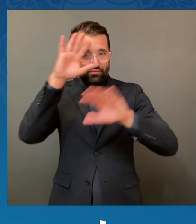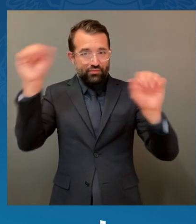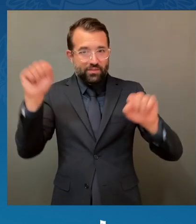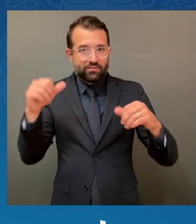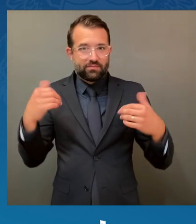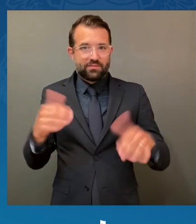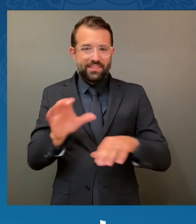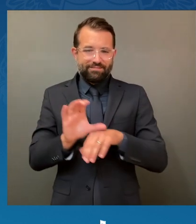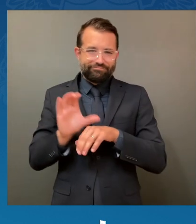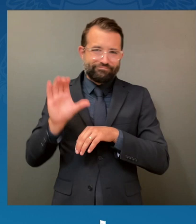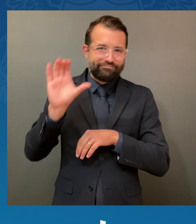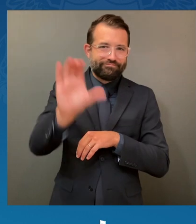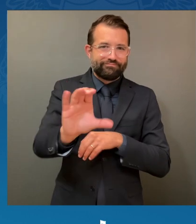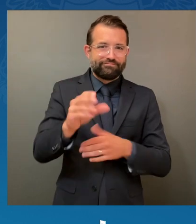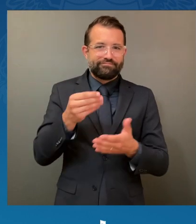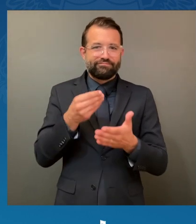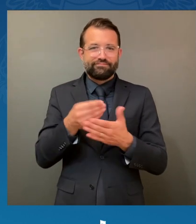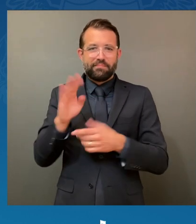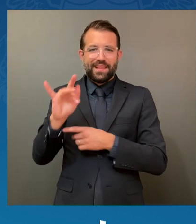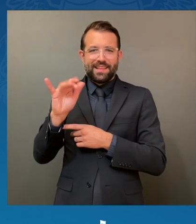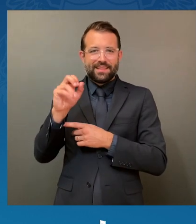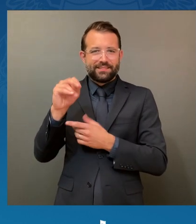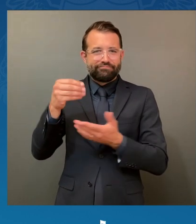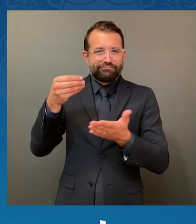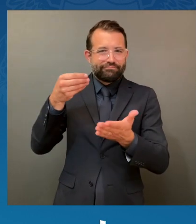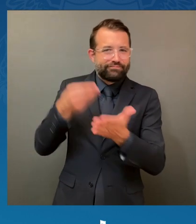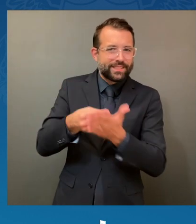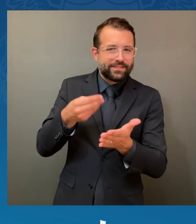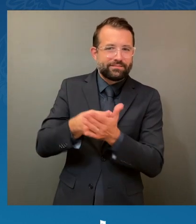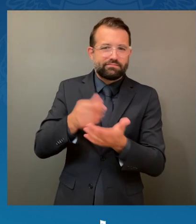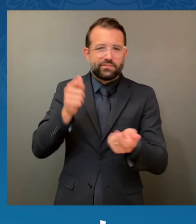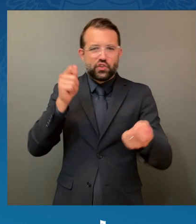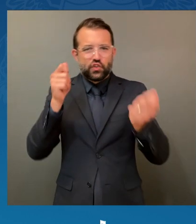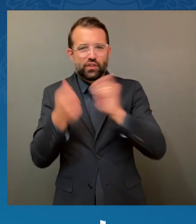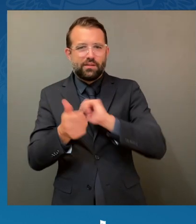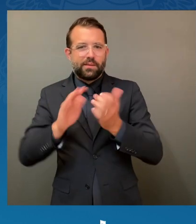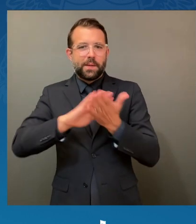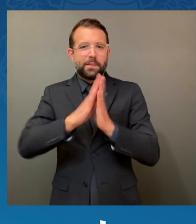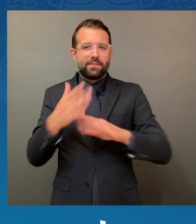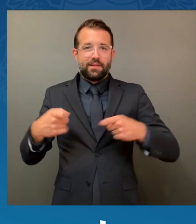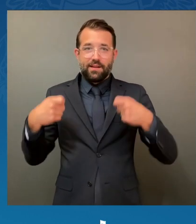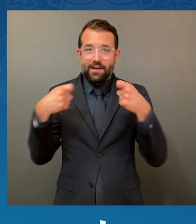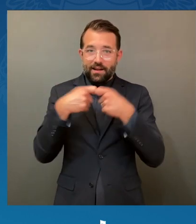That means electrifying public transit vehicles and school buses.